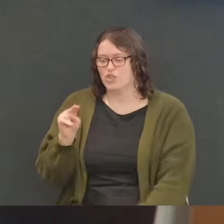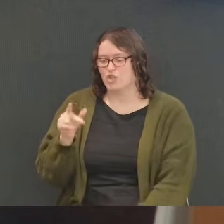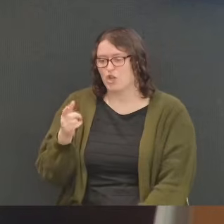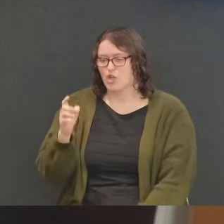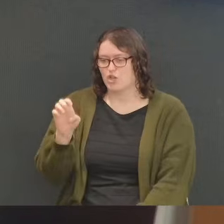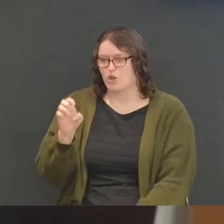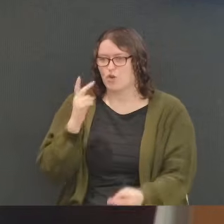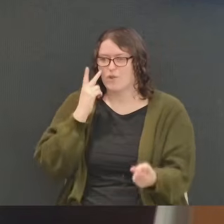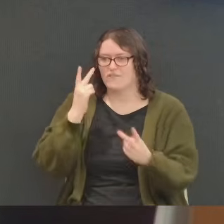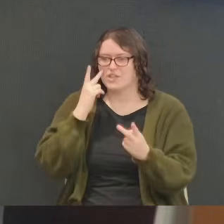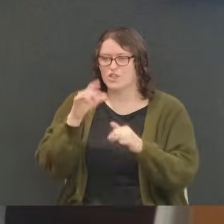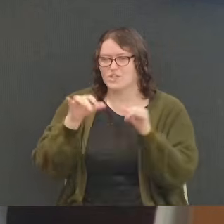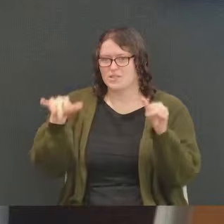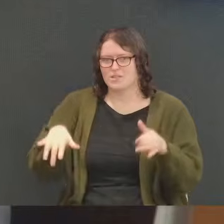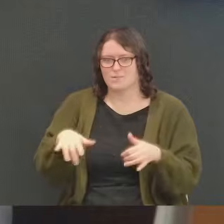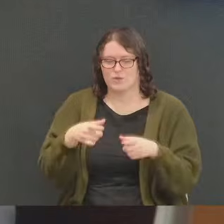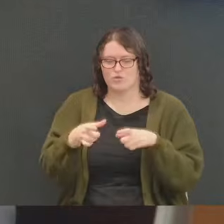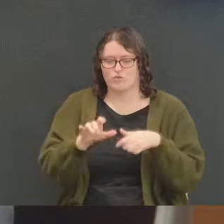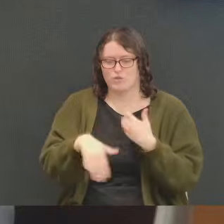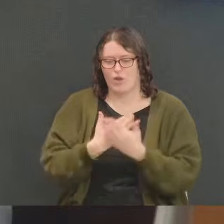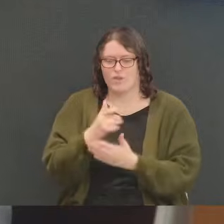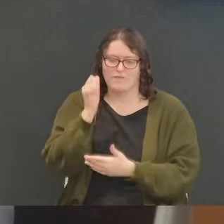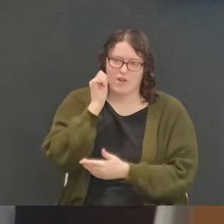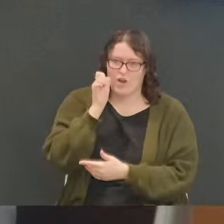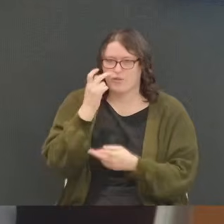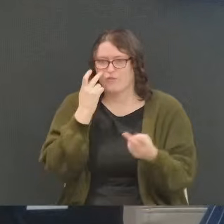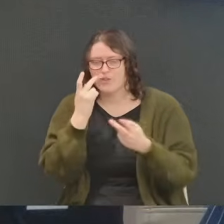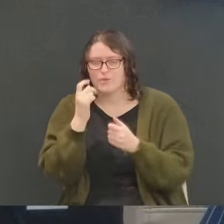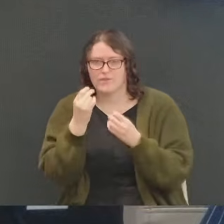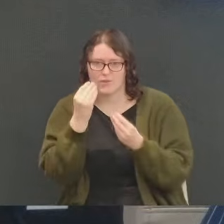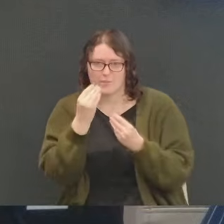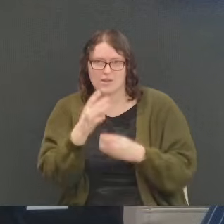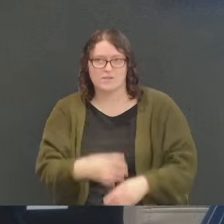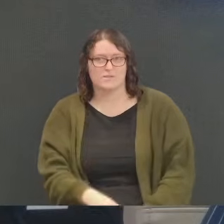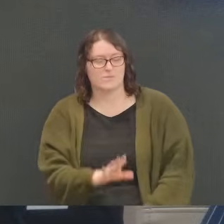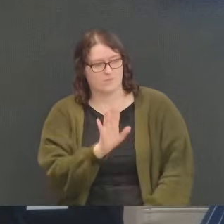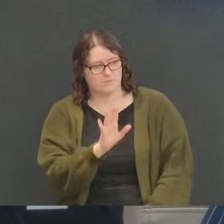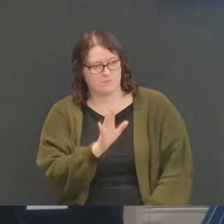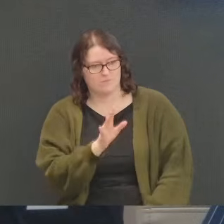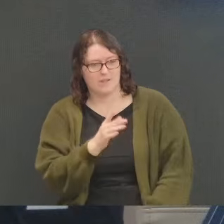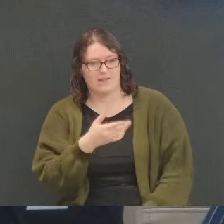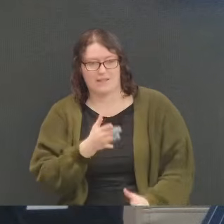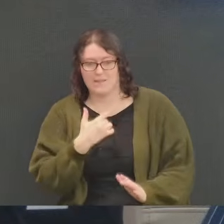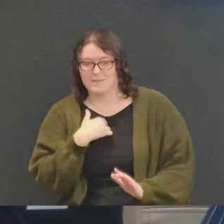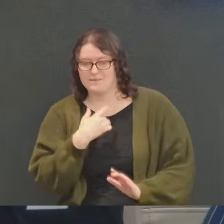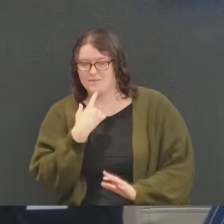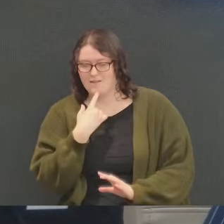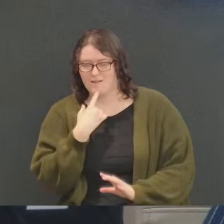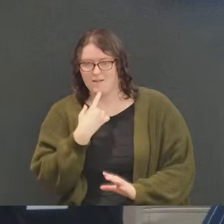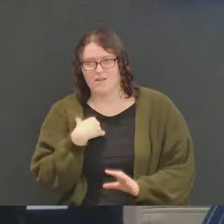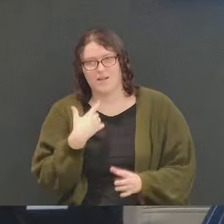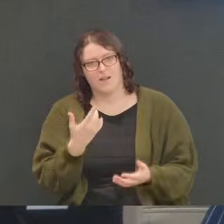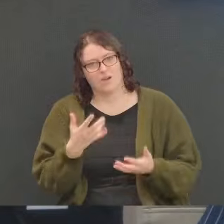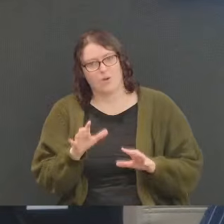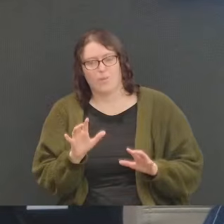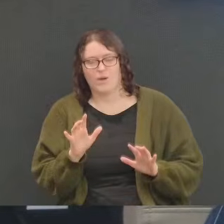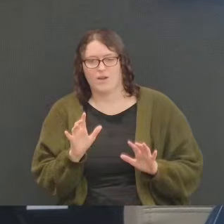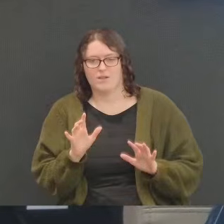all of the audio visual in in the stadium. Well, let me just say you know, I don't want to stop us